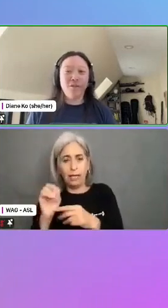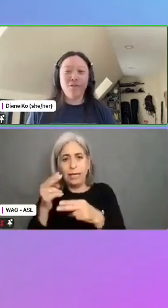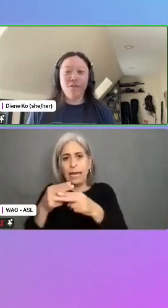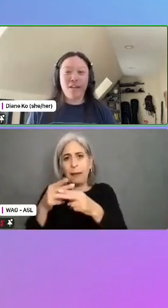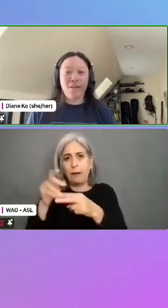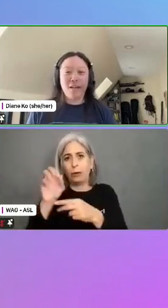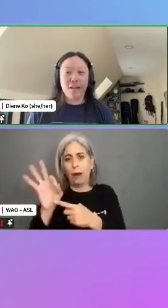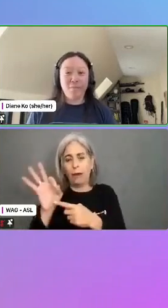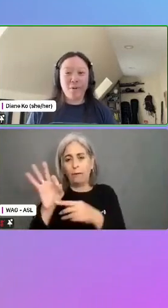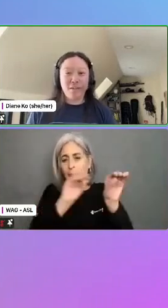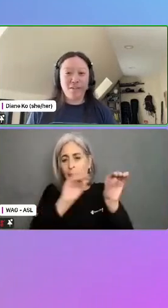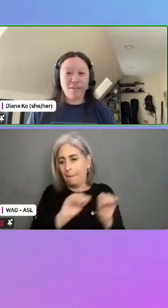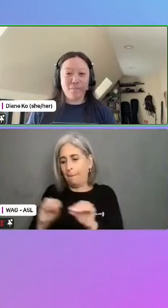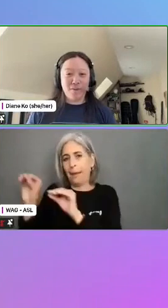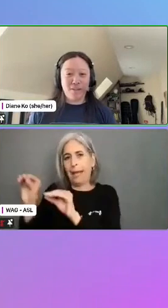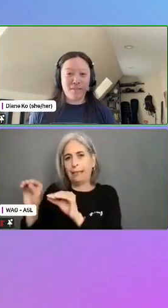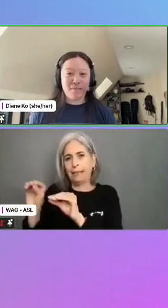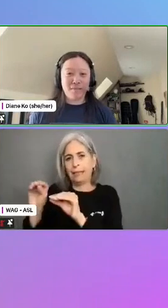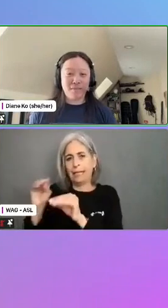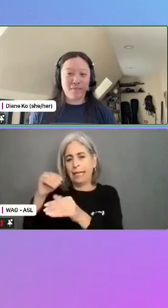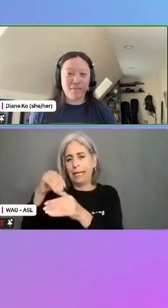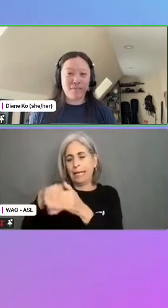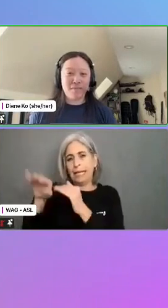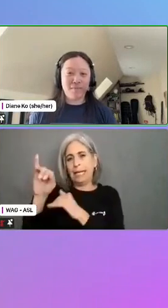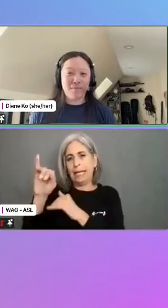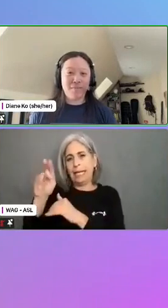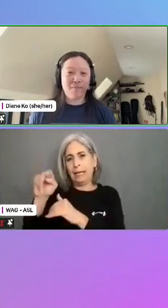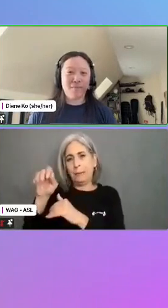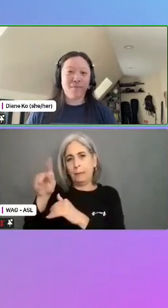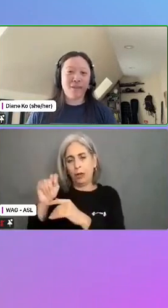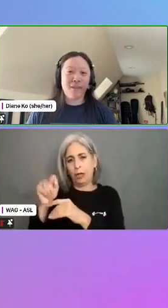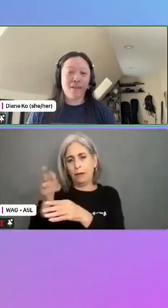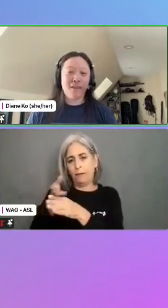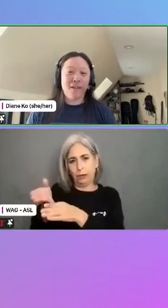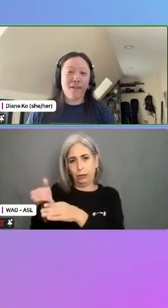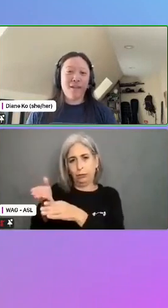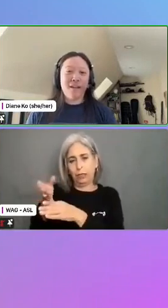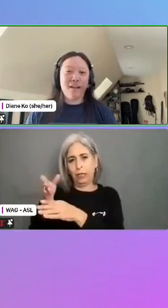accessing Dom elements of other components period if we want to follow the React